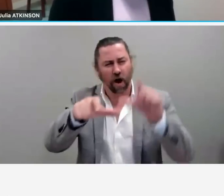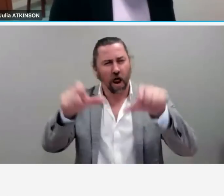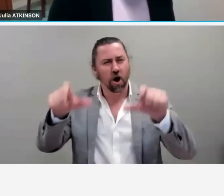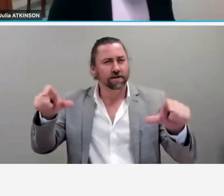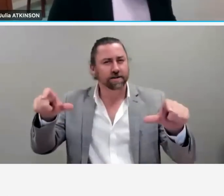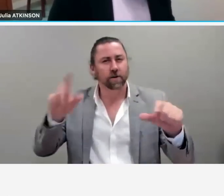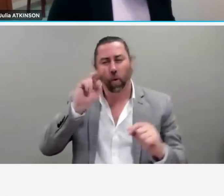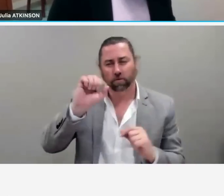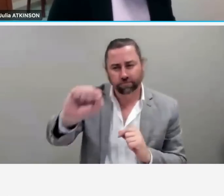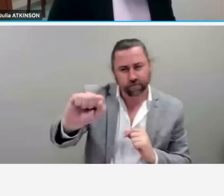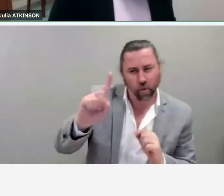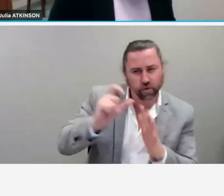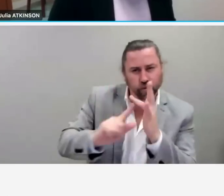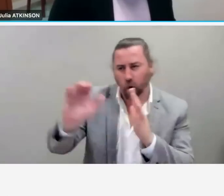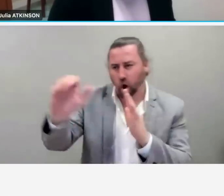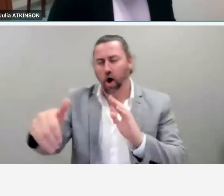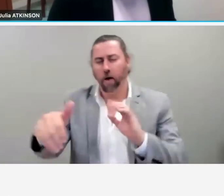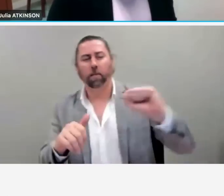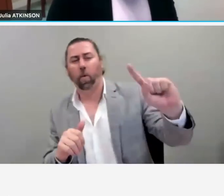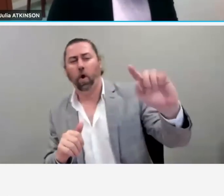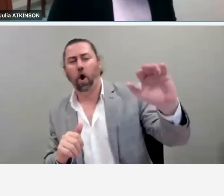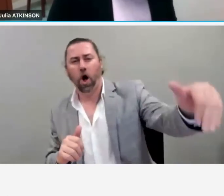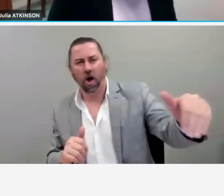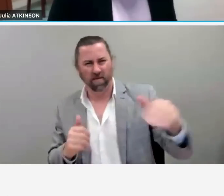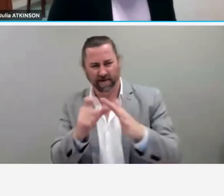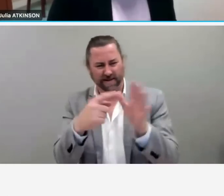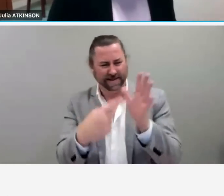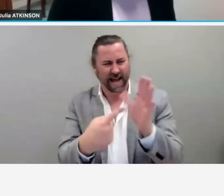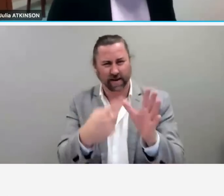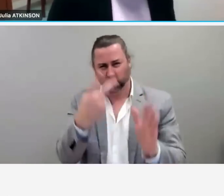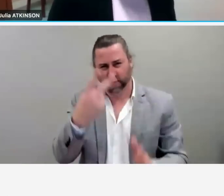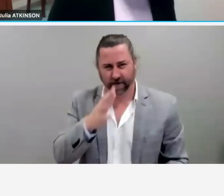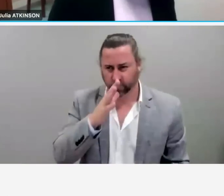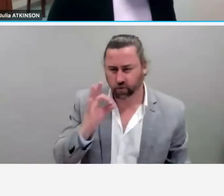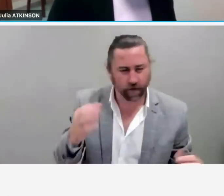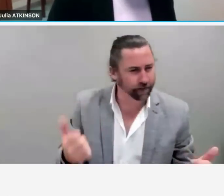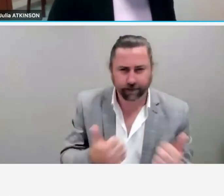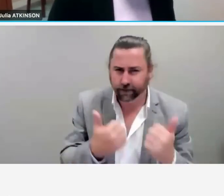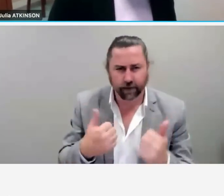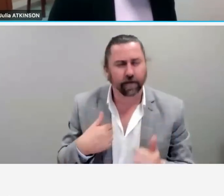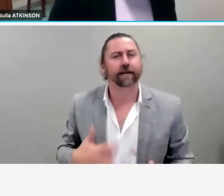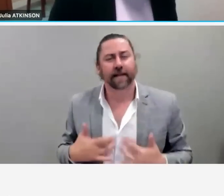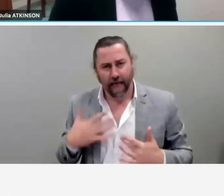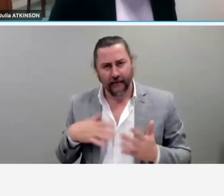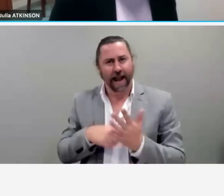characteristics and service usage in the current system. We want to do some further work looking at that and validating it and refining it.